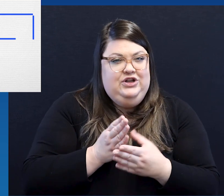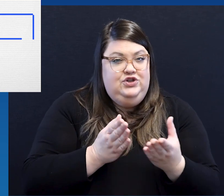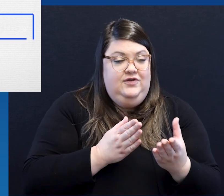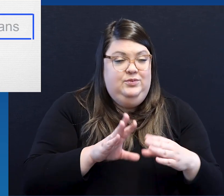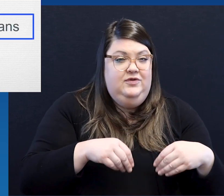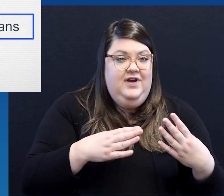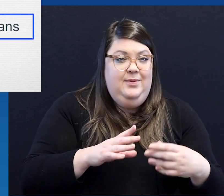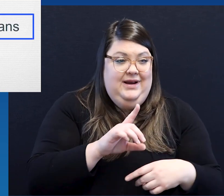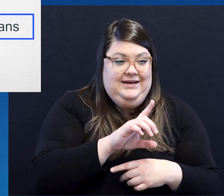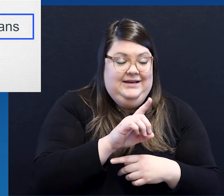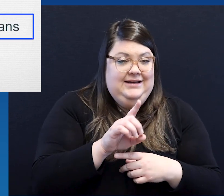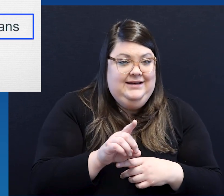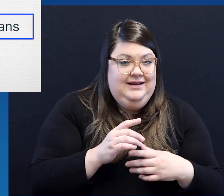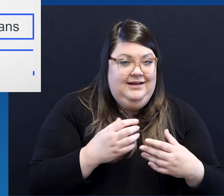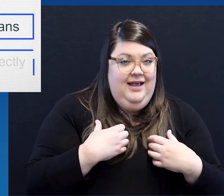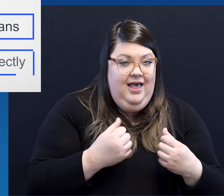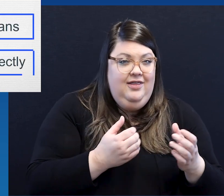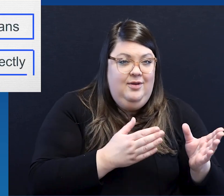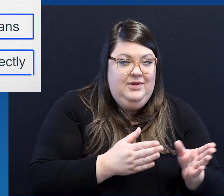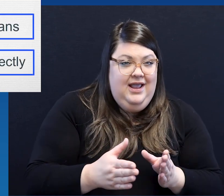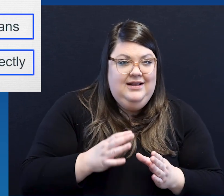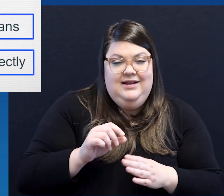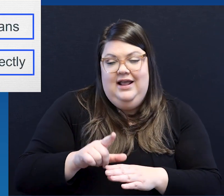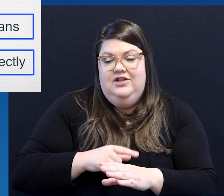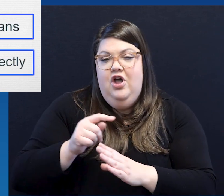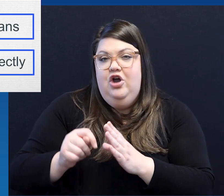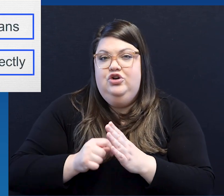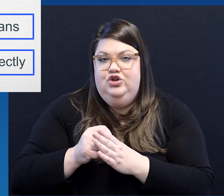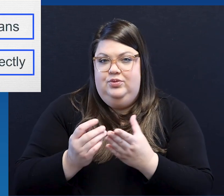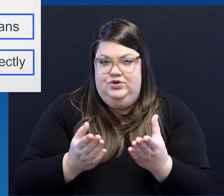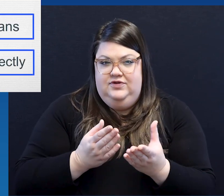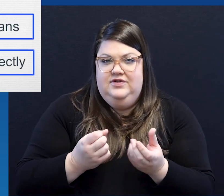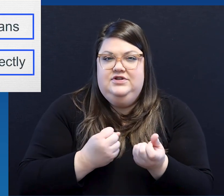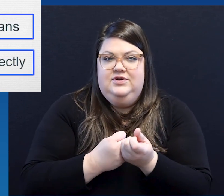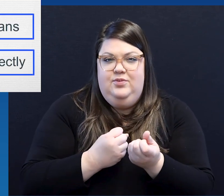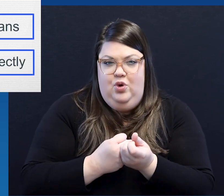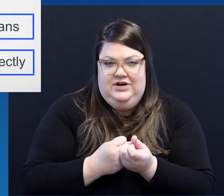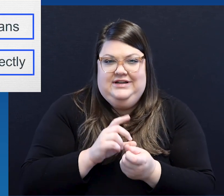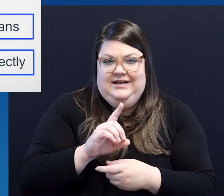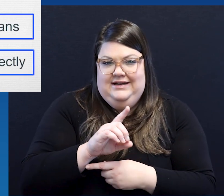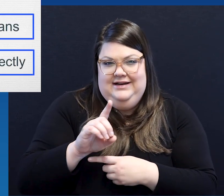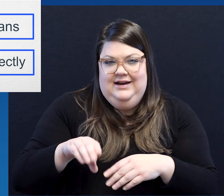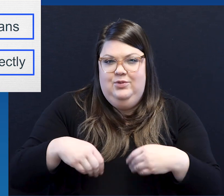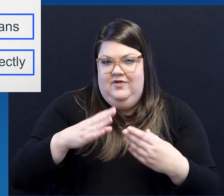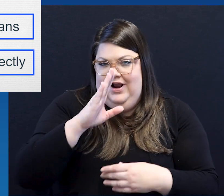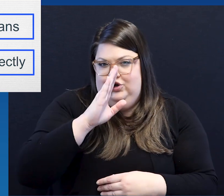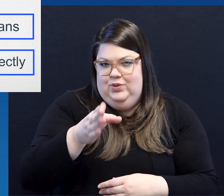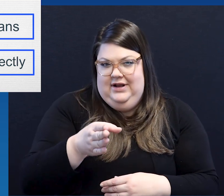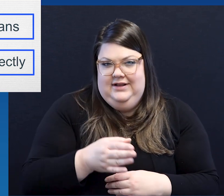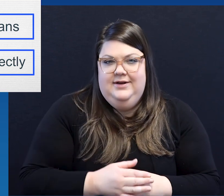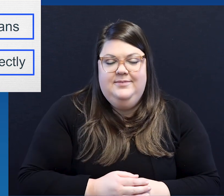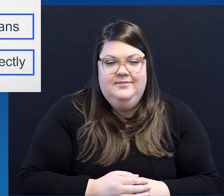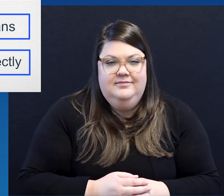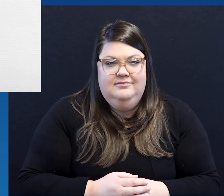must follow contract requirements set out by AHCCCS and the managed care rules. However, there are differences between